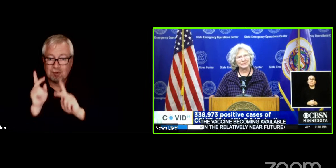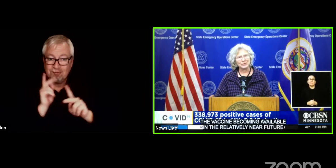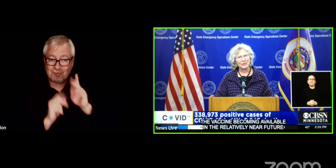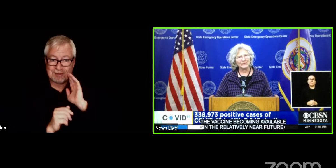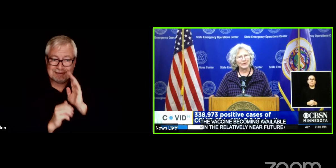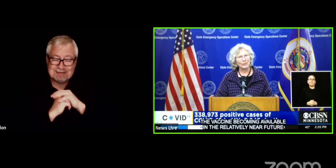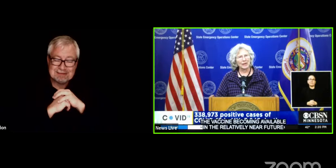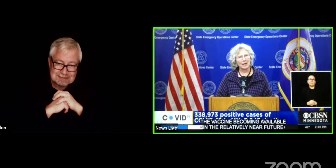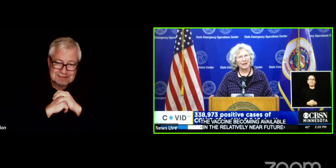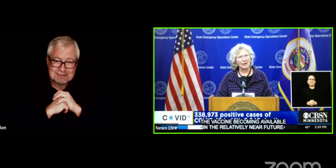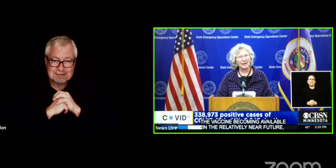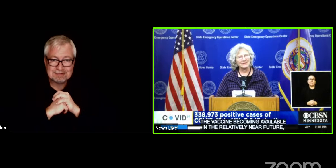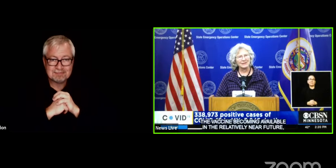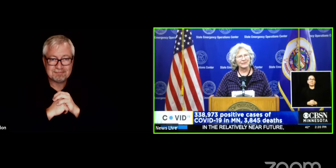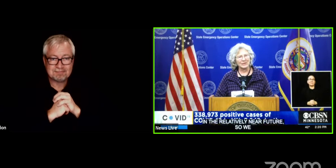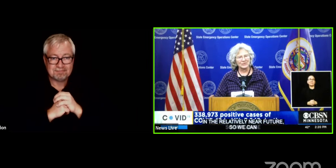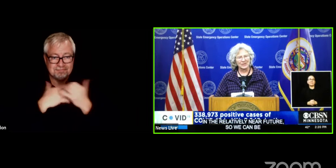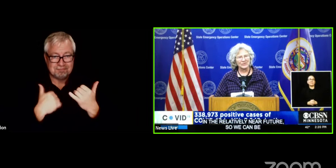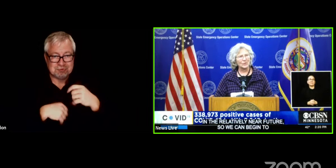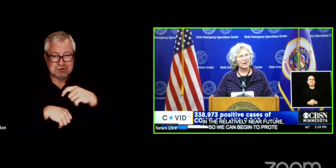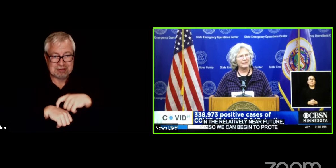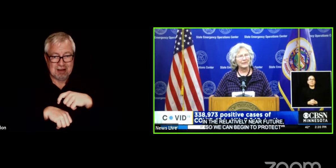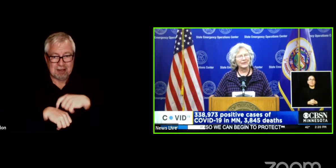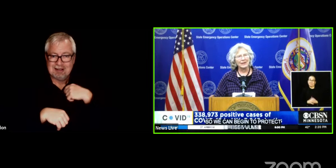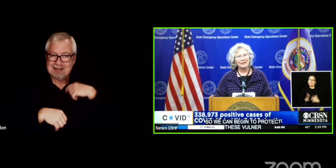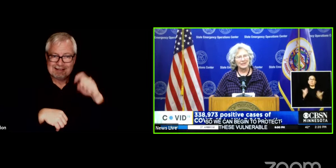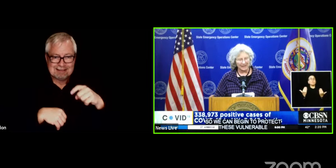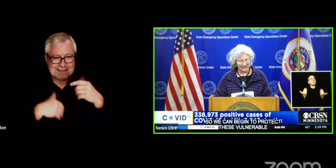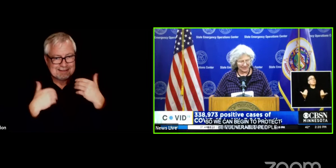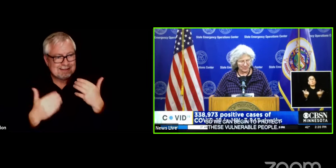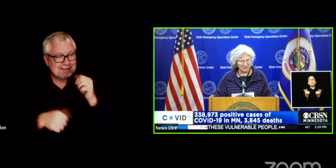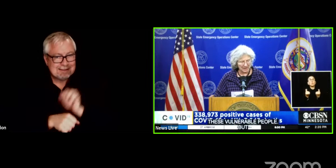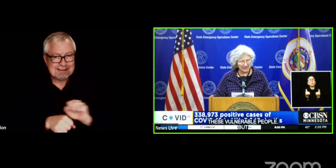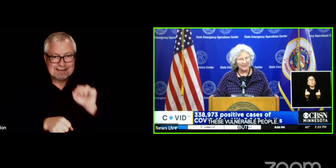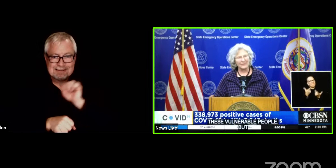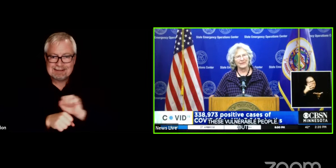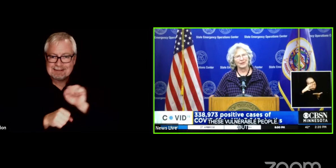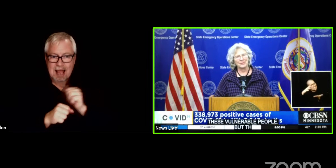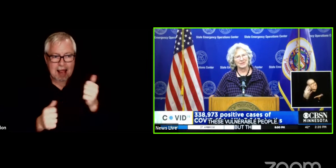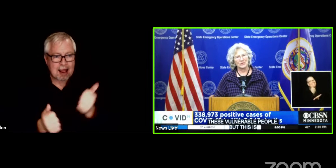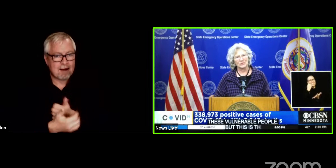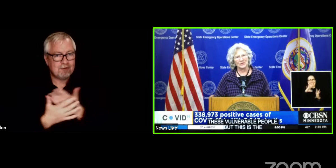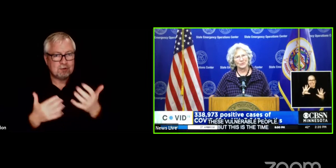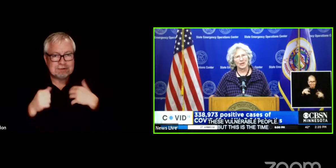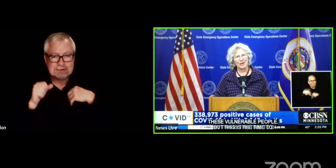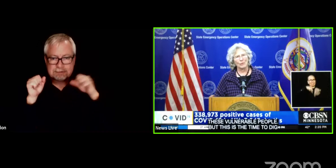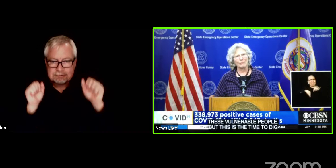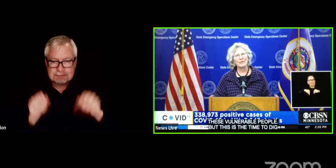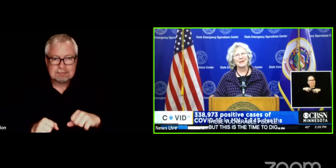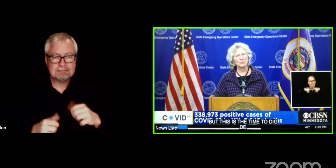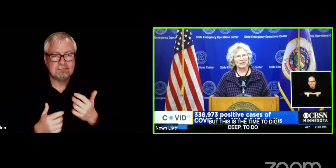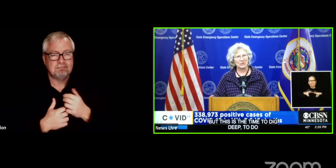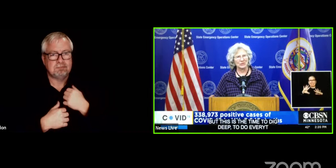TO DO EVERYTHING WE CAN AS THE GOVERNOR HAS SAID SO OFTEN, TO GET AS MANY OF OUR FELLOW MINNESOTANS AS WE CAN OVER THAT BRIDGE,